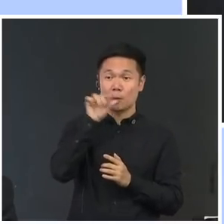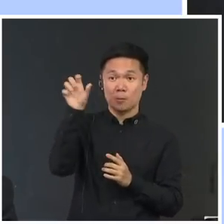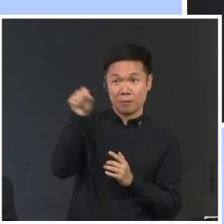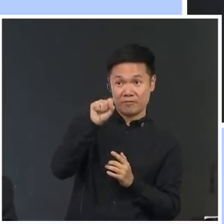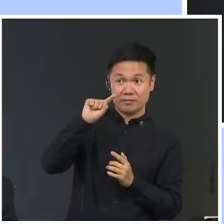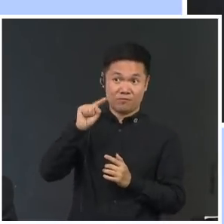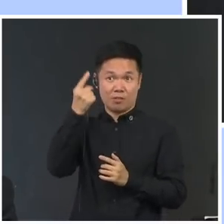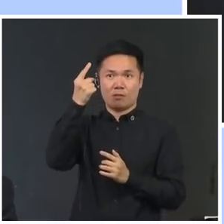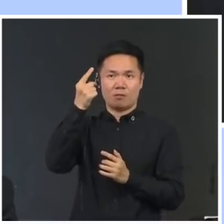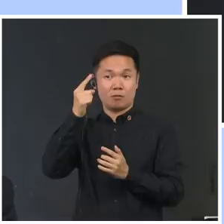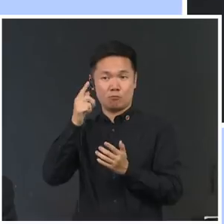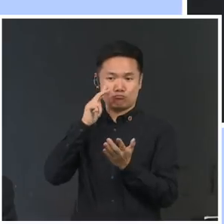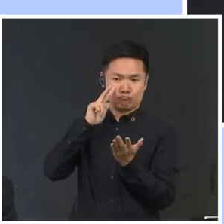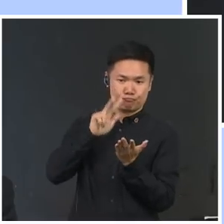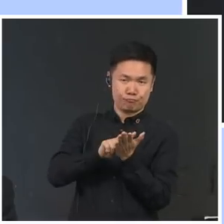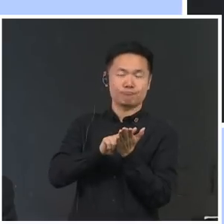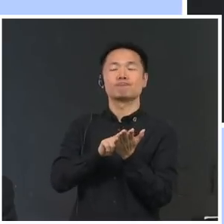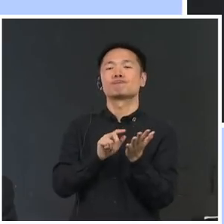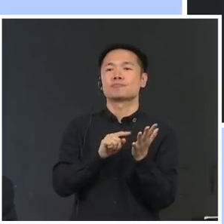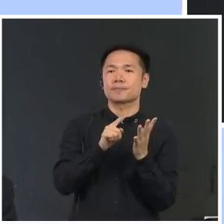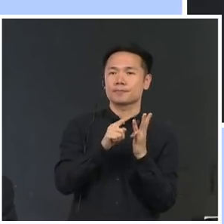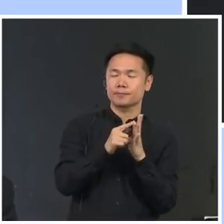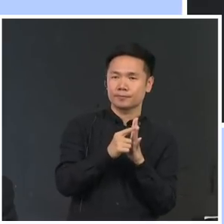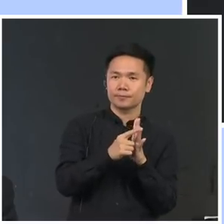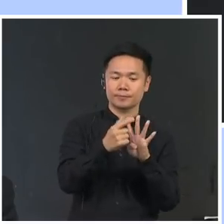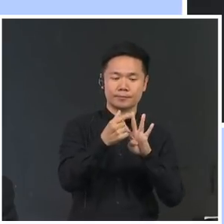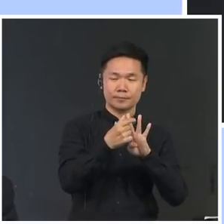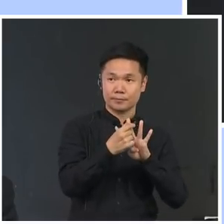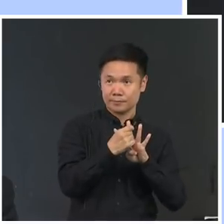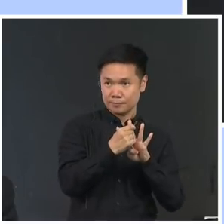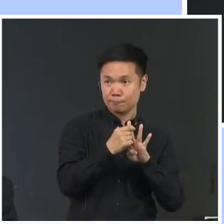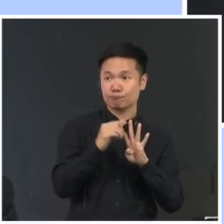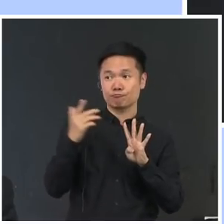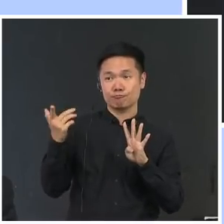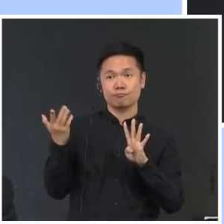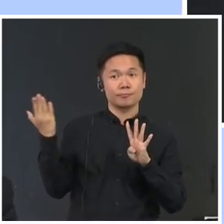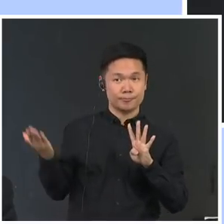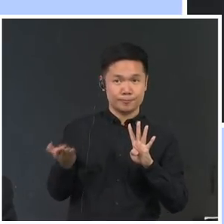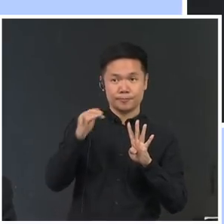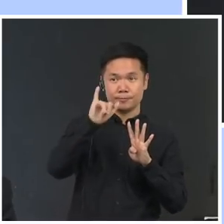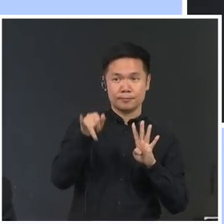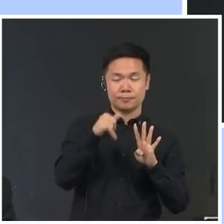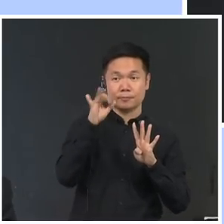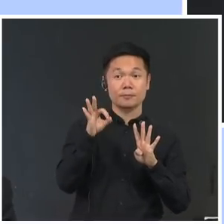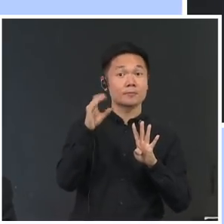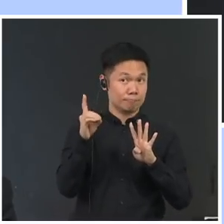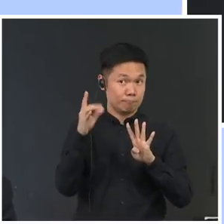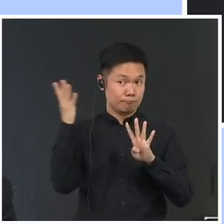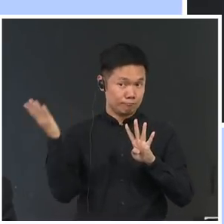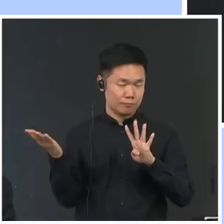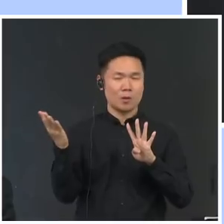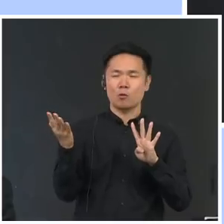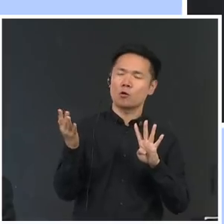The first Professor Maher of the linguistics spoke and governor Hirai talked about the ordinance of sign language which was established first in